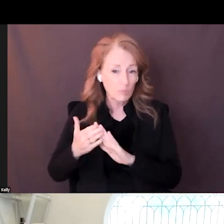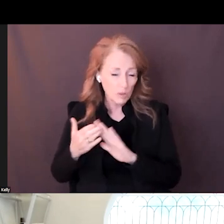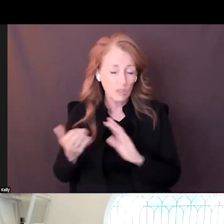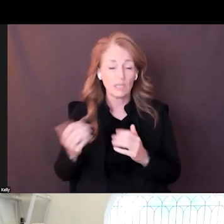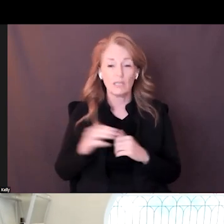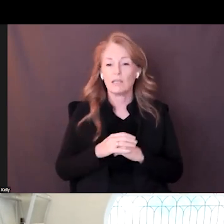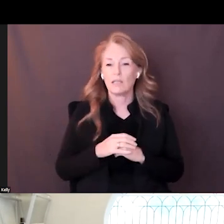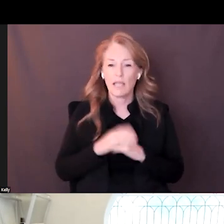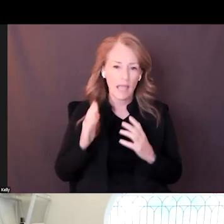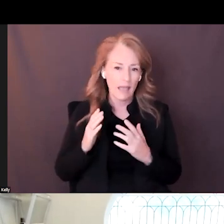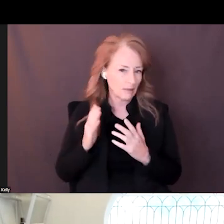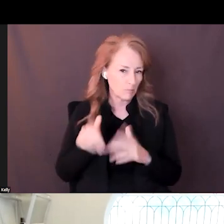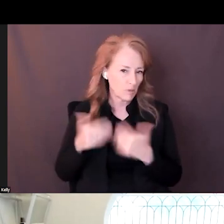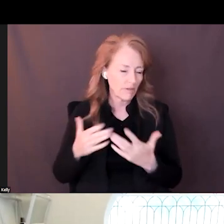LEVEL OF CARE FOR THEM.